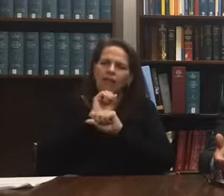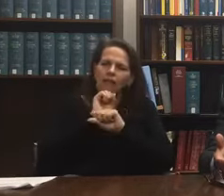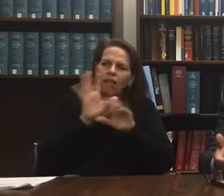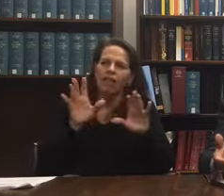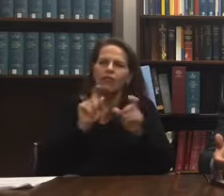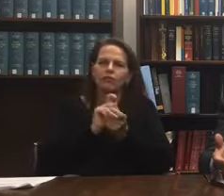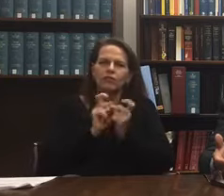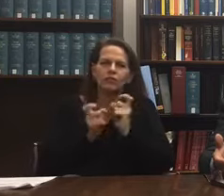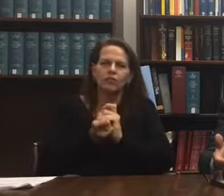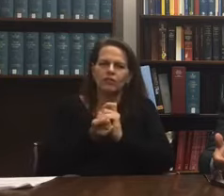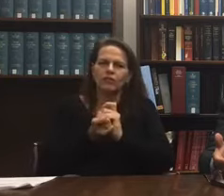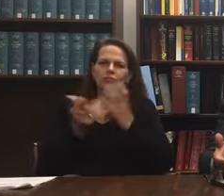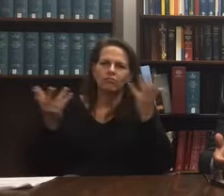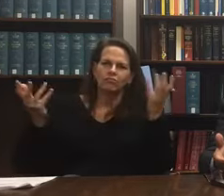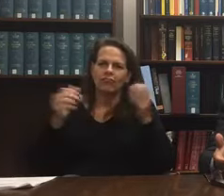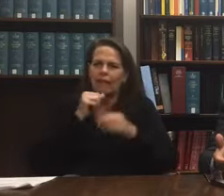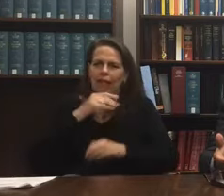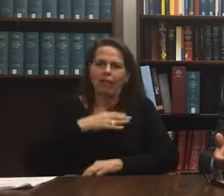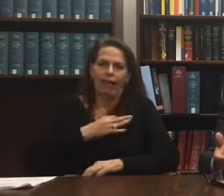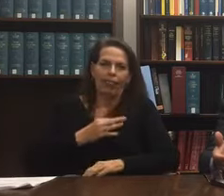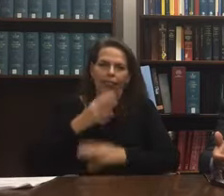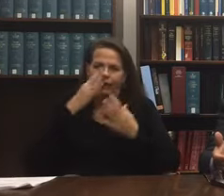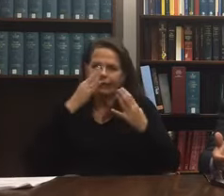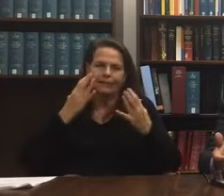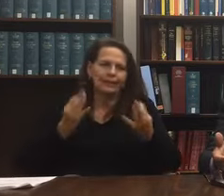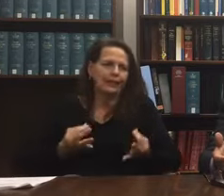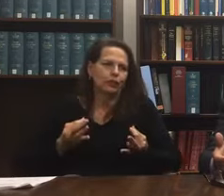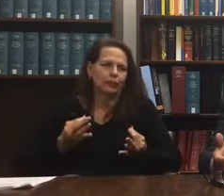just didn't like the decision and they're sort of ignoring it but let's